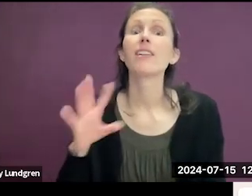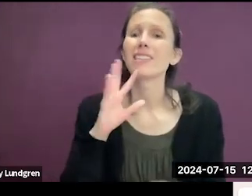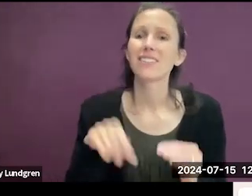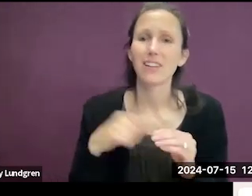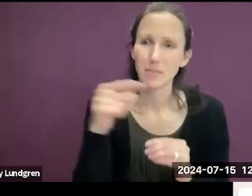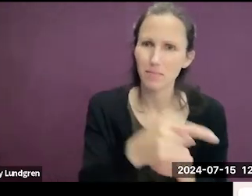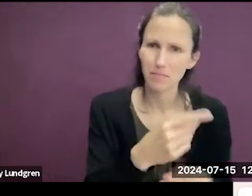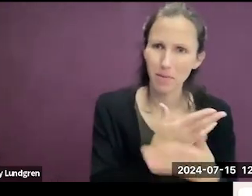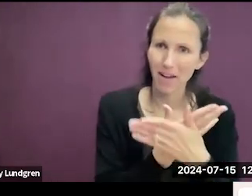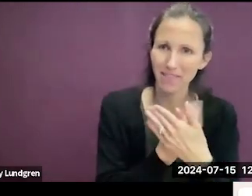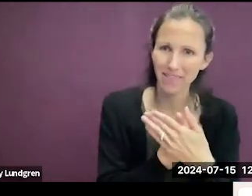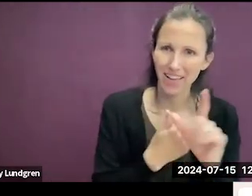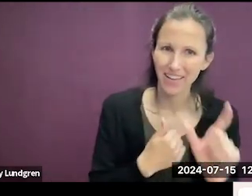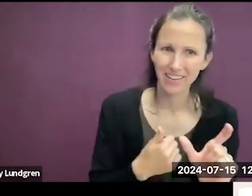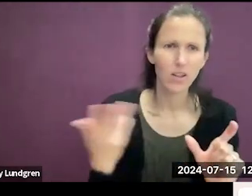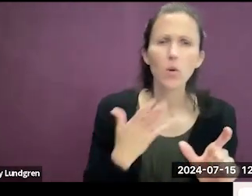What's some good alt-text for this image?